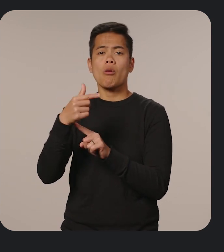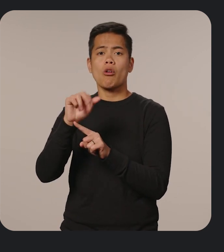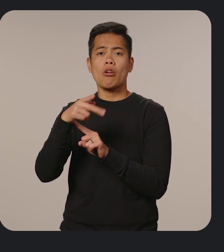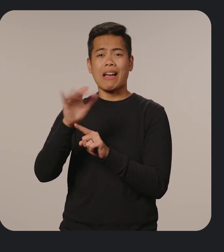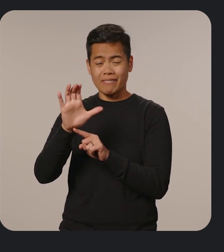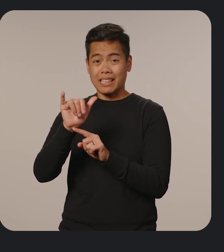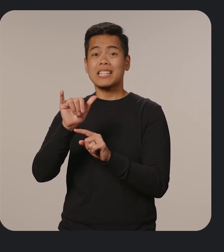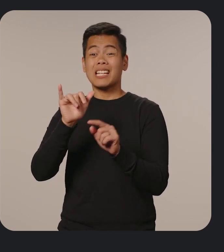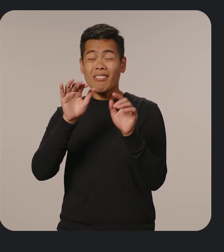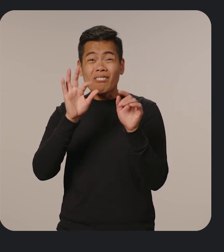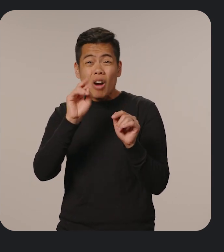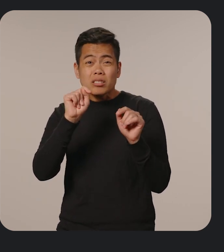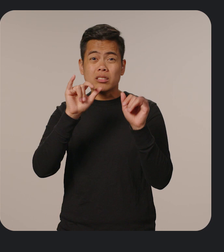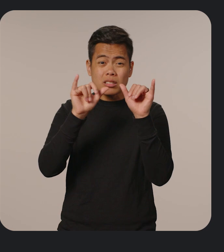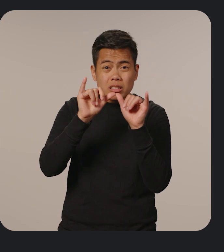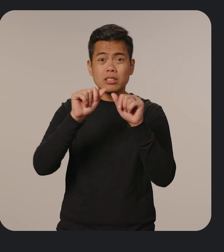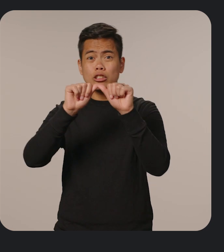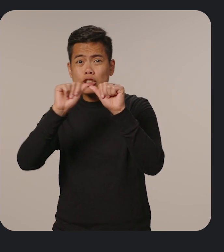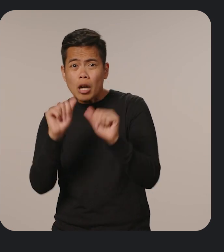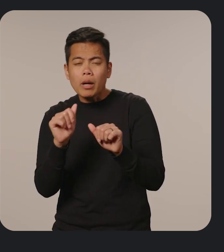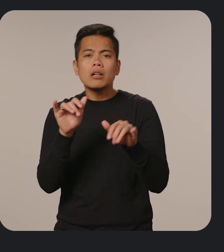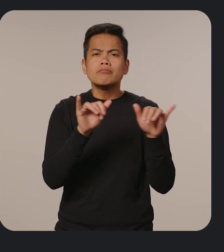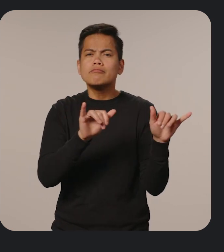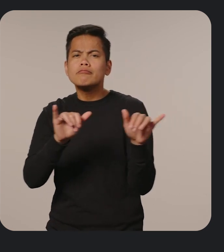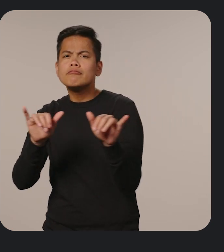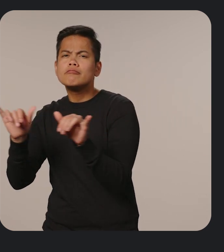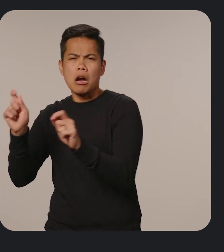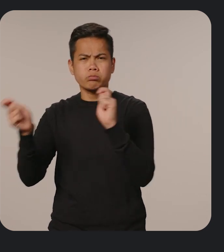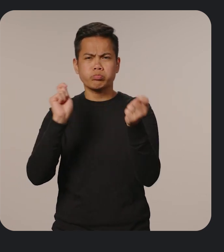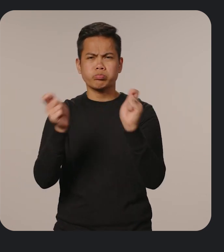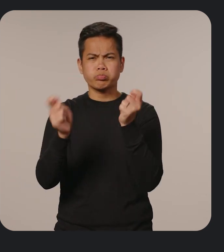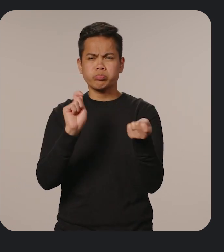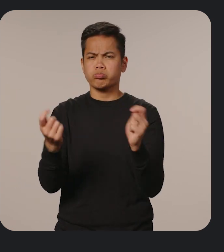Everything stems from this exploration of how a system can be both scalable and personal,